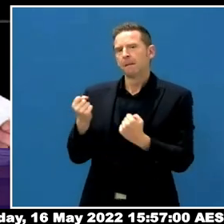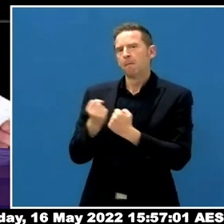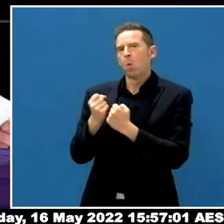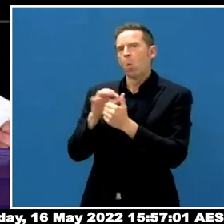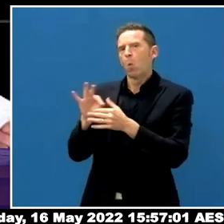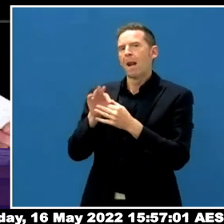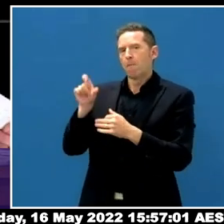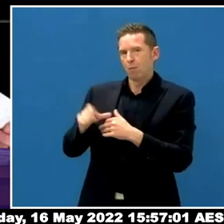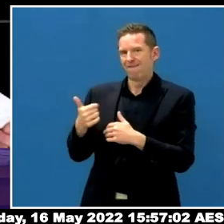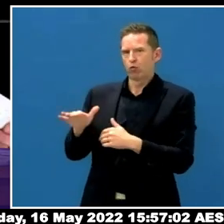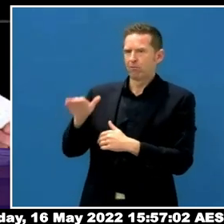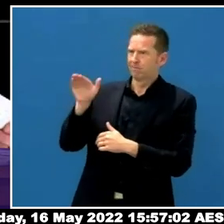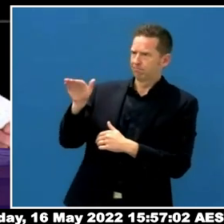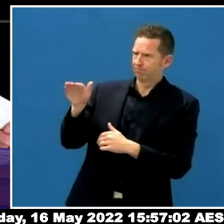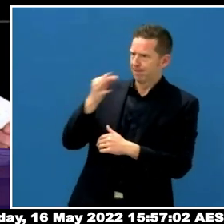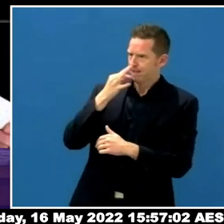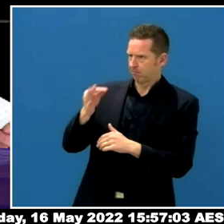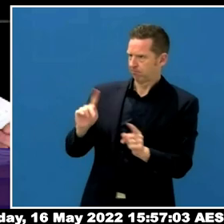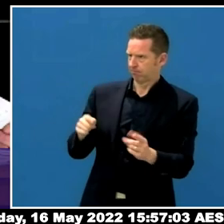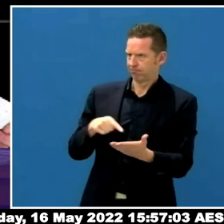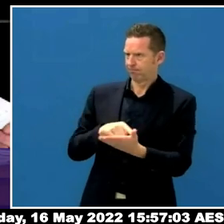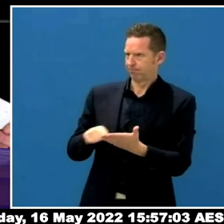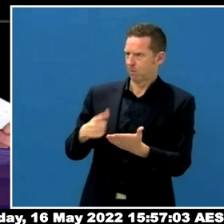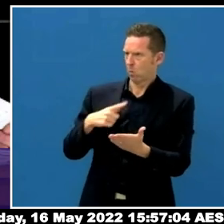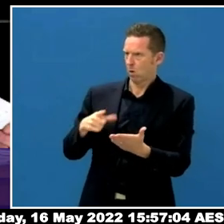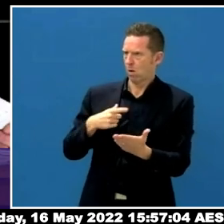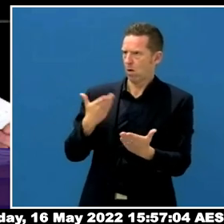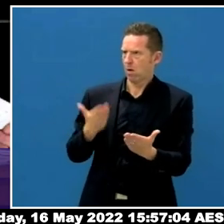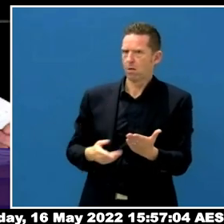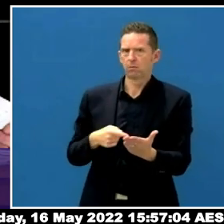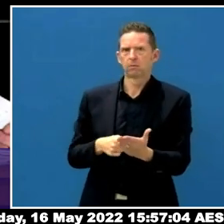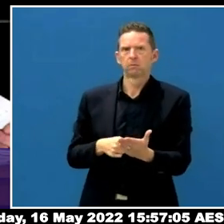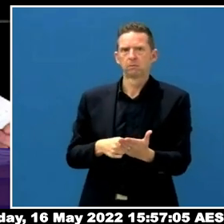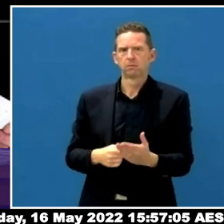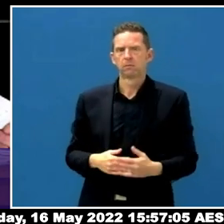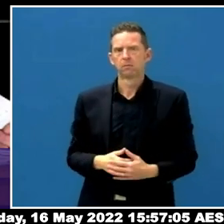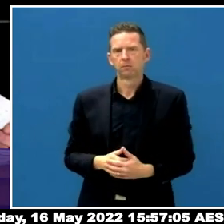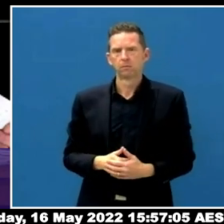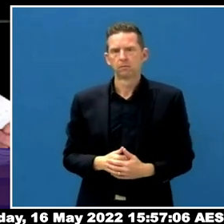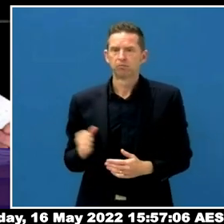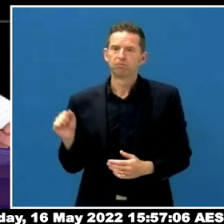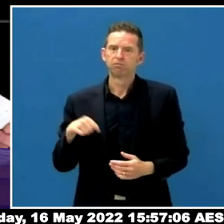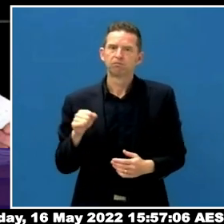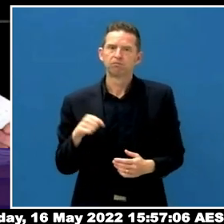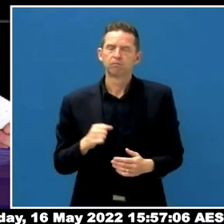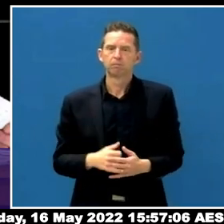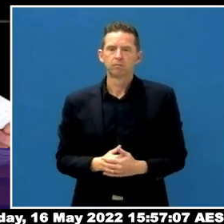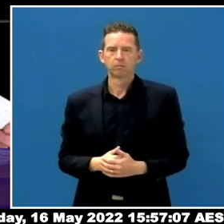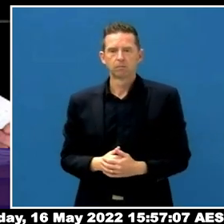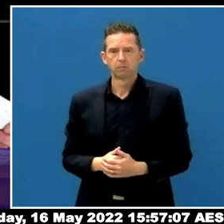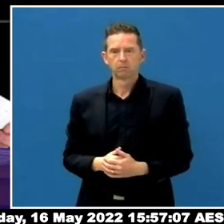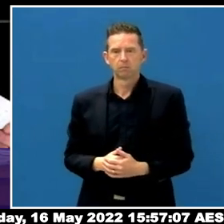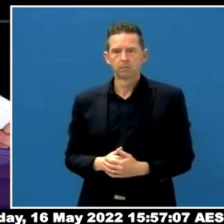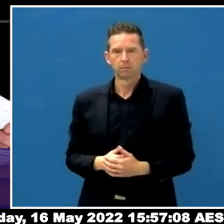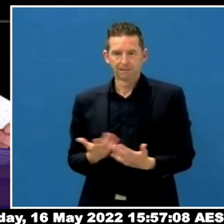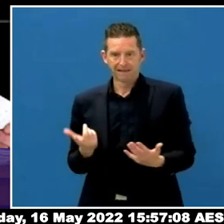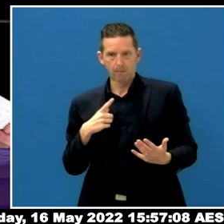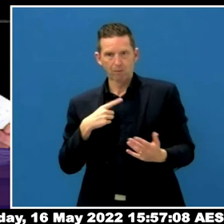Yes. MR FOGARTY: Querying why that was being charged; do you recall? We were short on funding so we were looking for ways to - To trim.